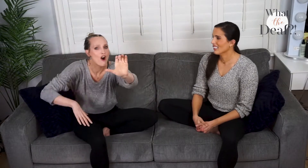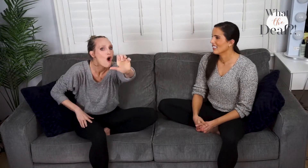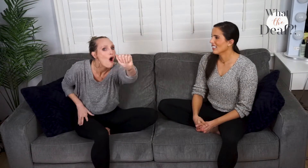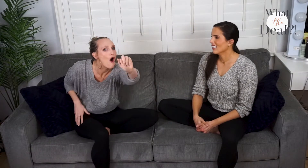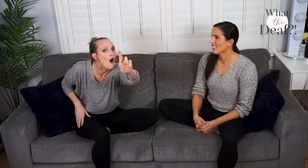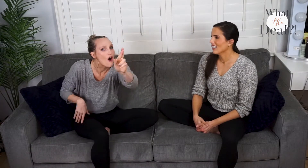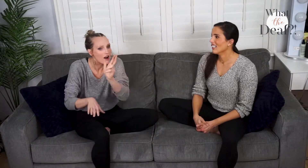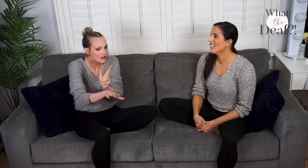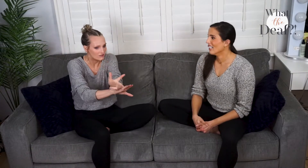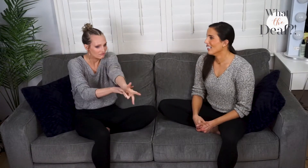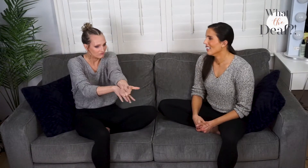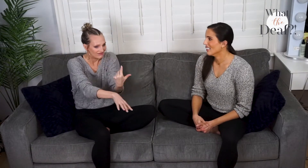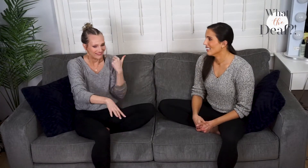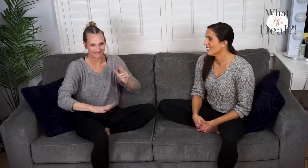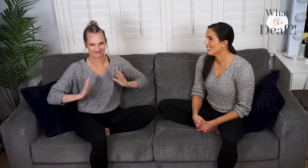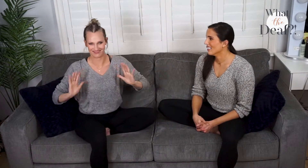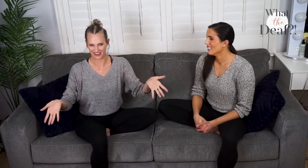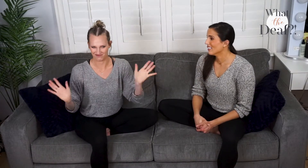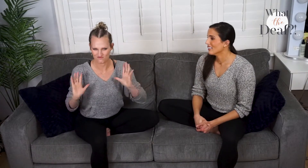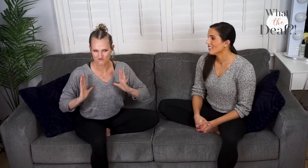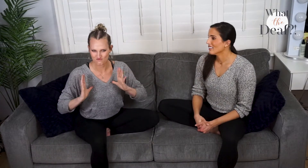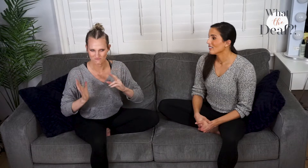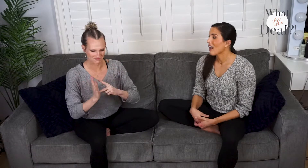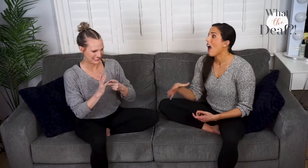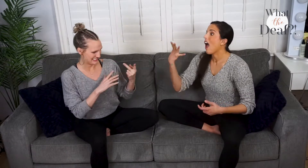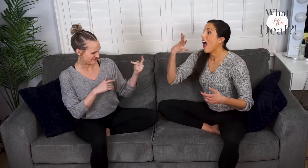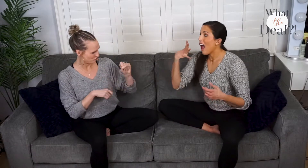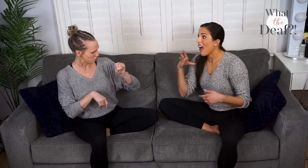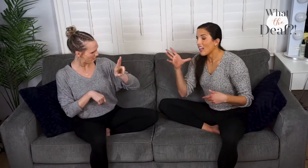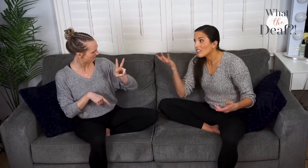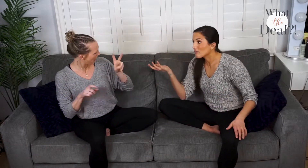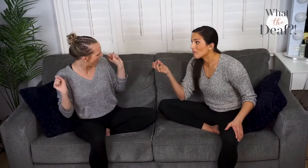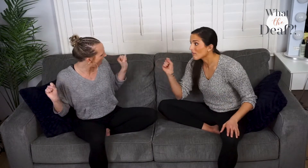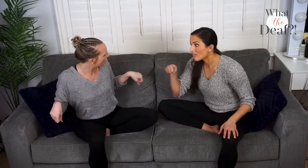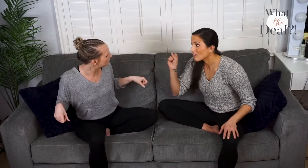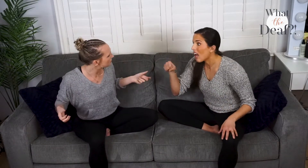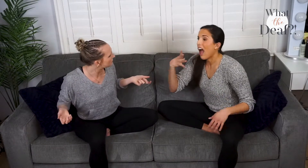They had a car on the beach. We're gonna be fine. And we have an SUV.